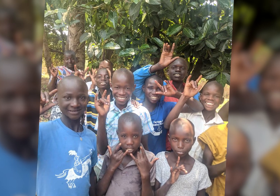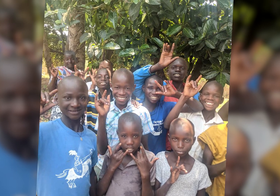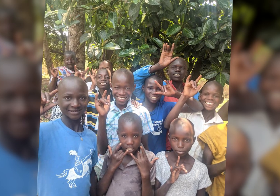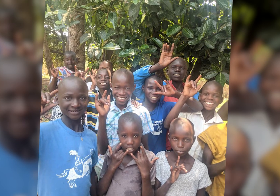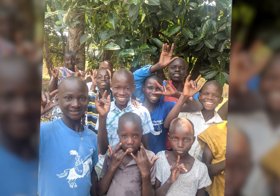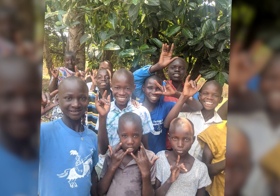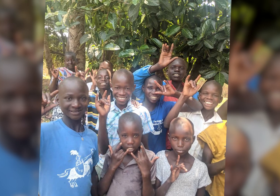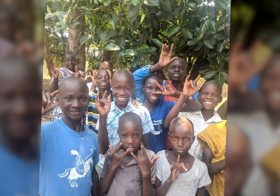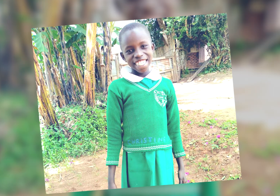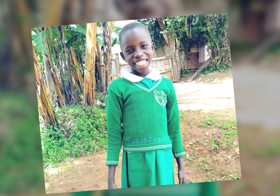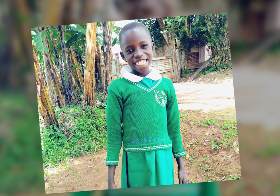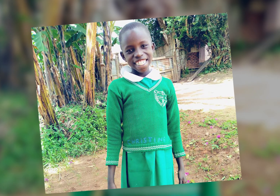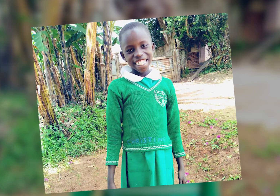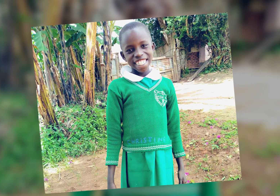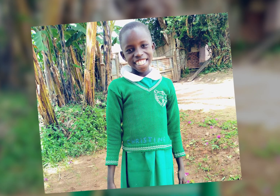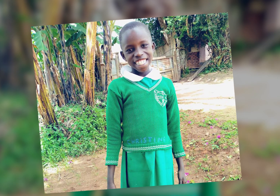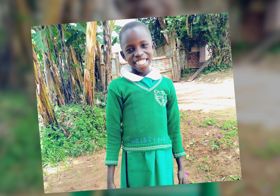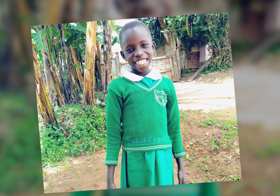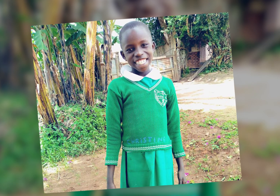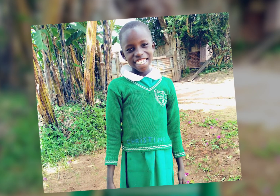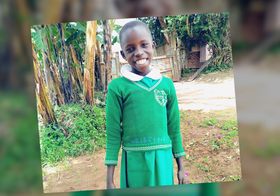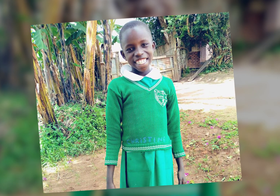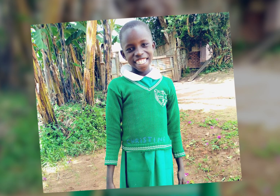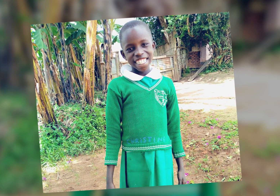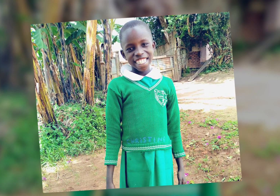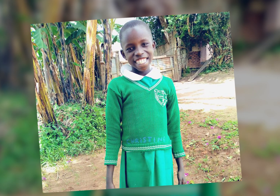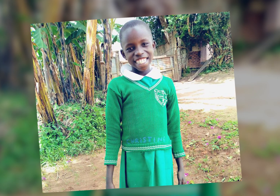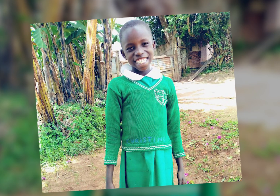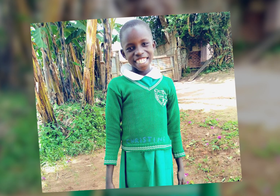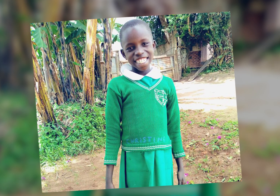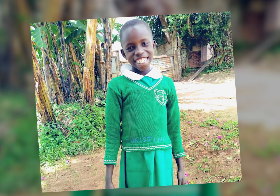And another problem is, is like their parents have to go to work at home